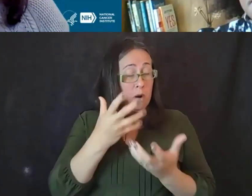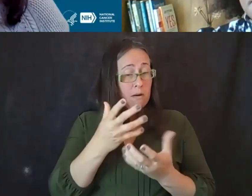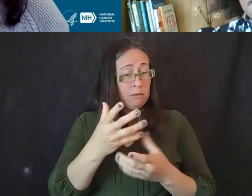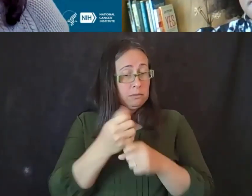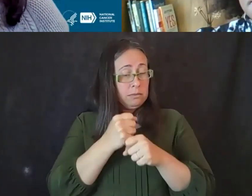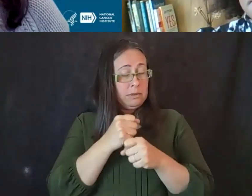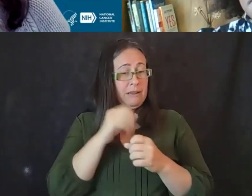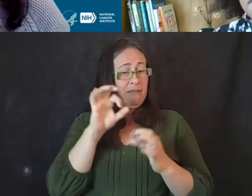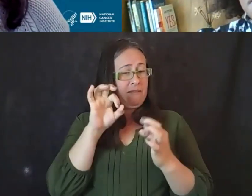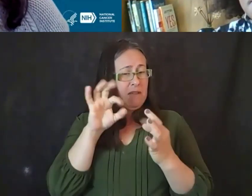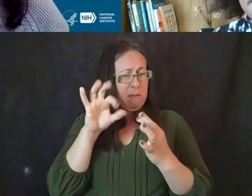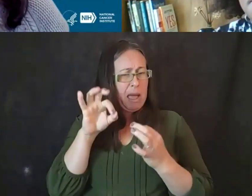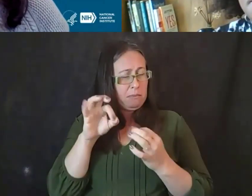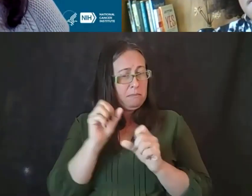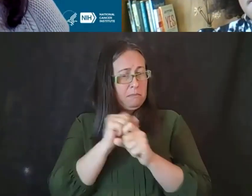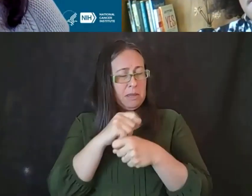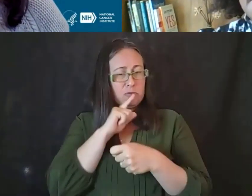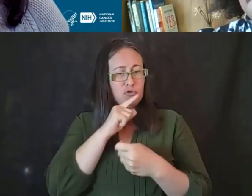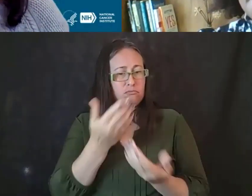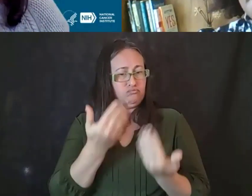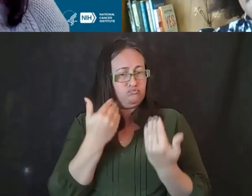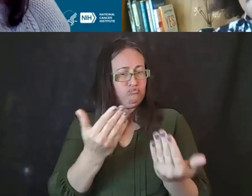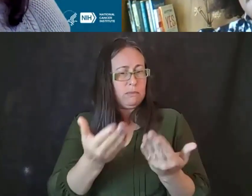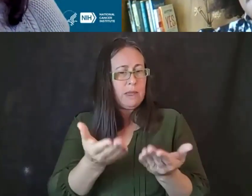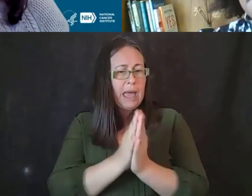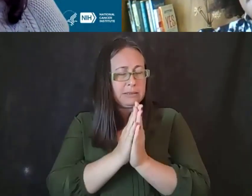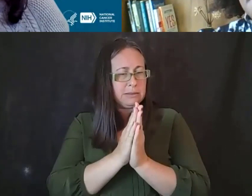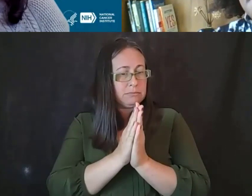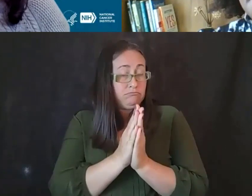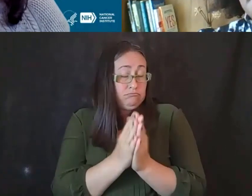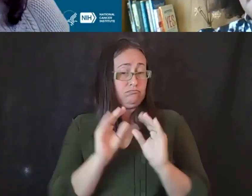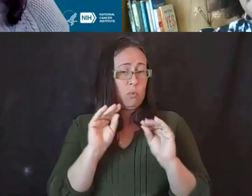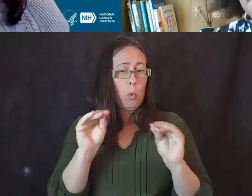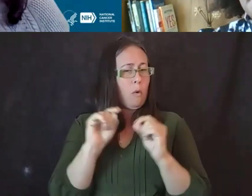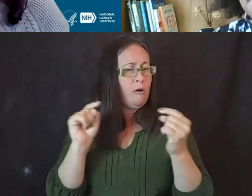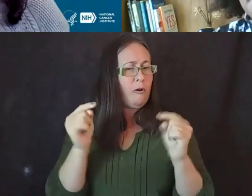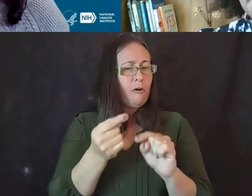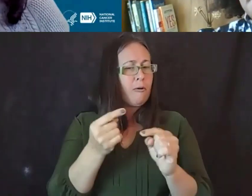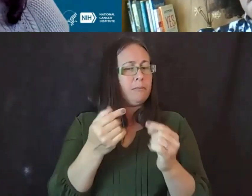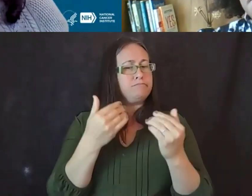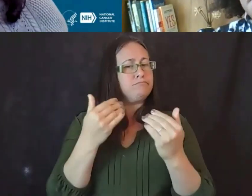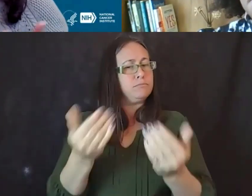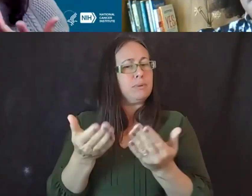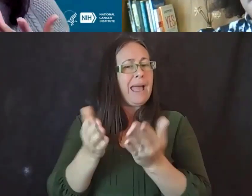and you can make sure that you follow up also with your program officer to make sure that an administrative supplement